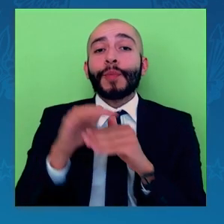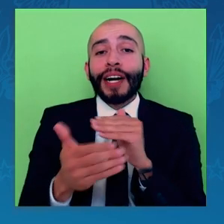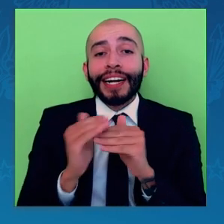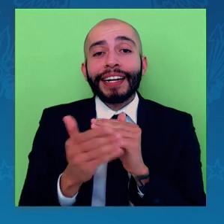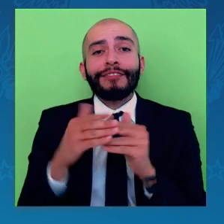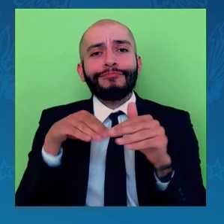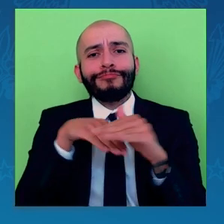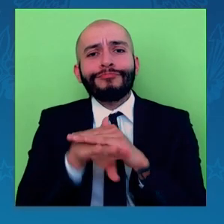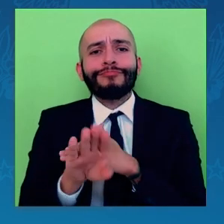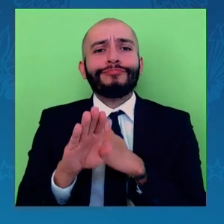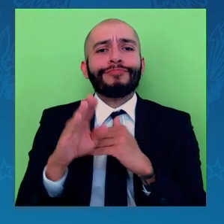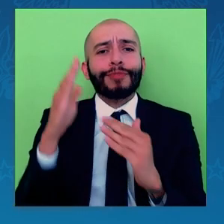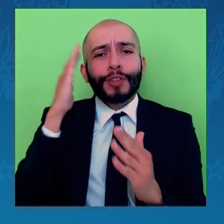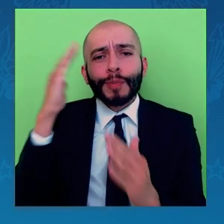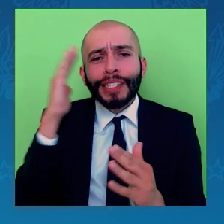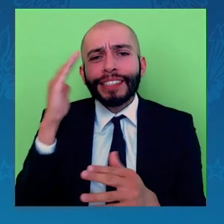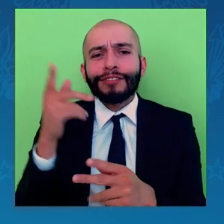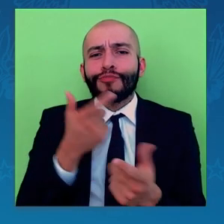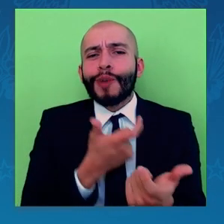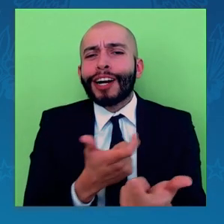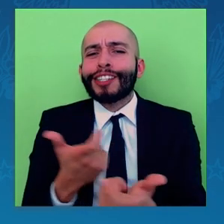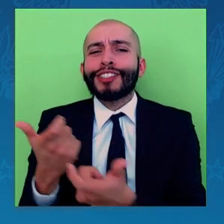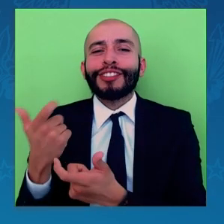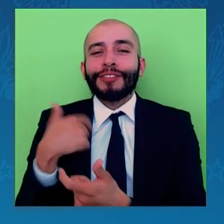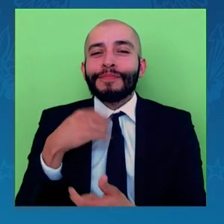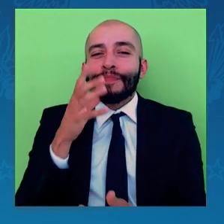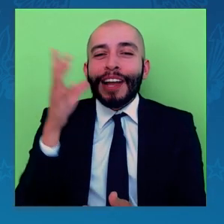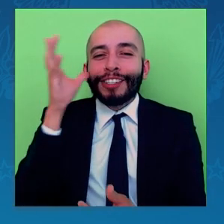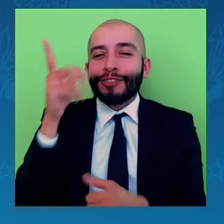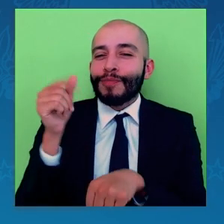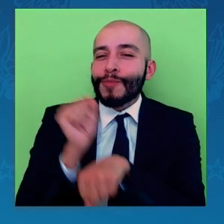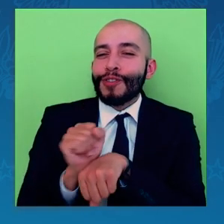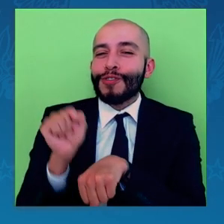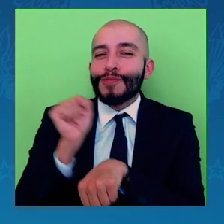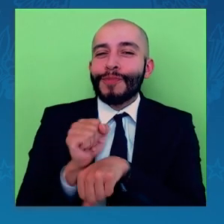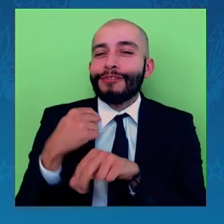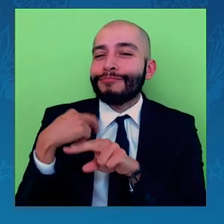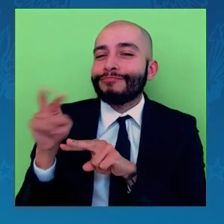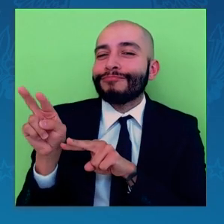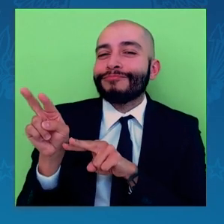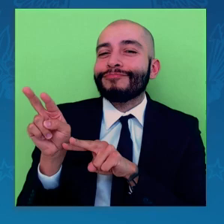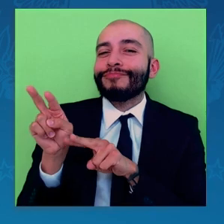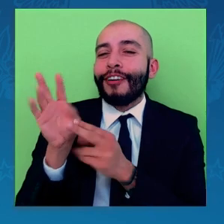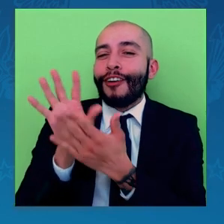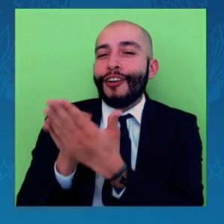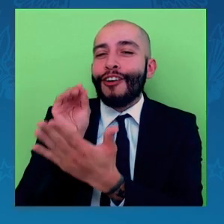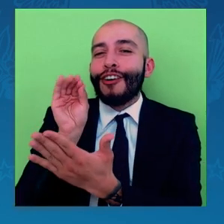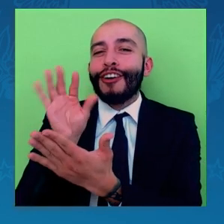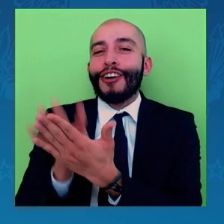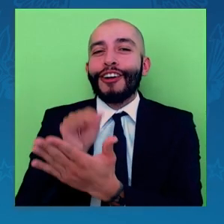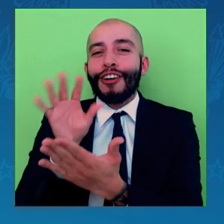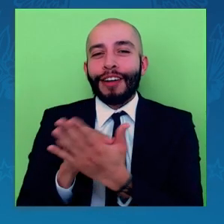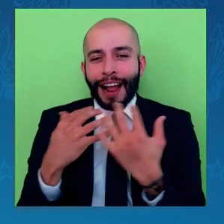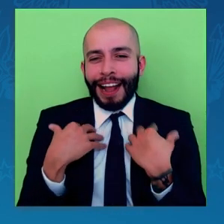I came to learn what was really happening in the process of healing. It wasn't just the diagnoses made or prescriptions